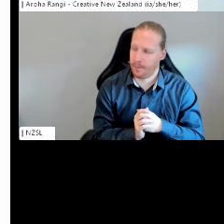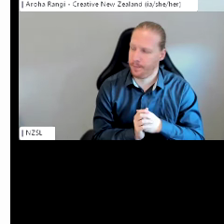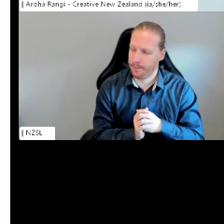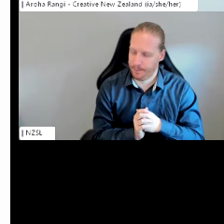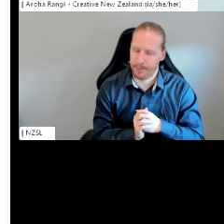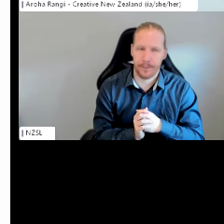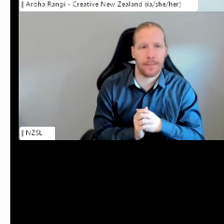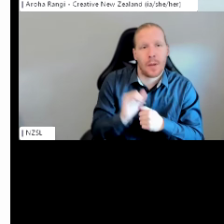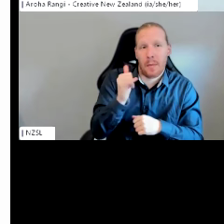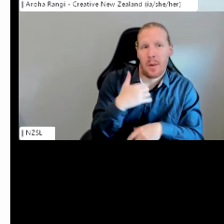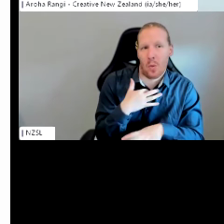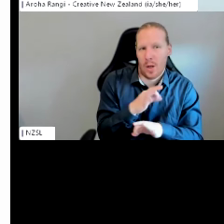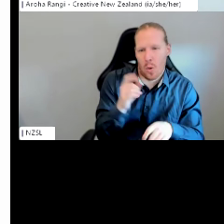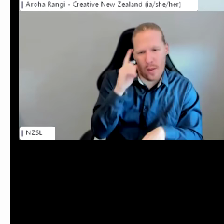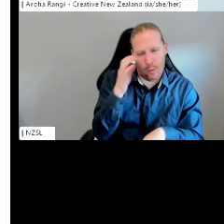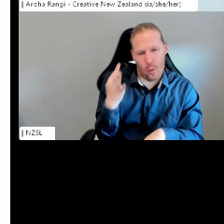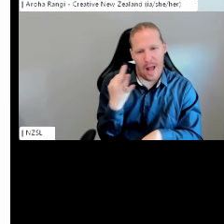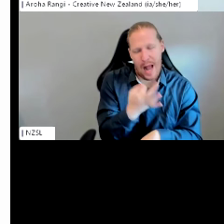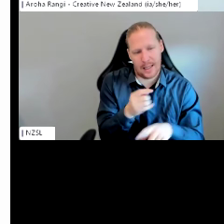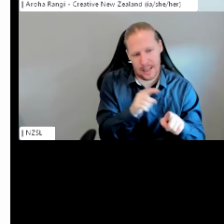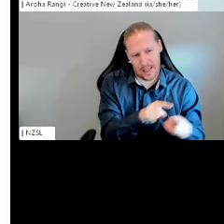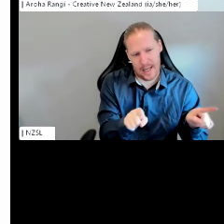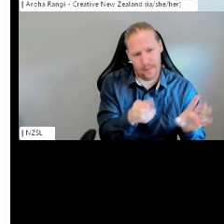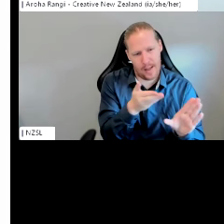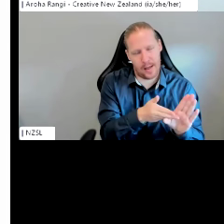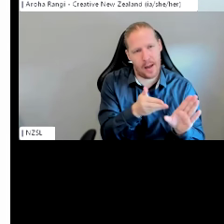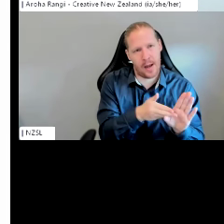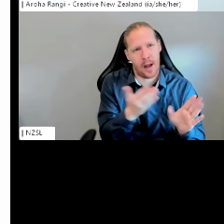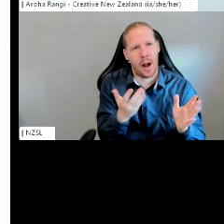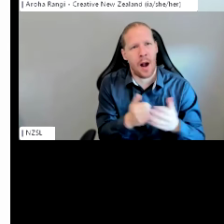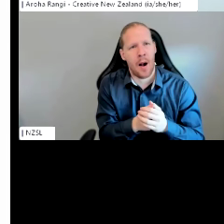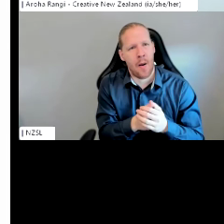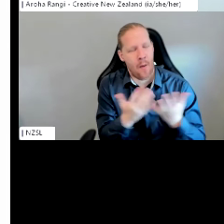about asking them or we haven't organized ourselves in a way that can unlock that that